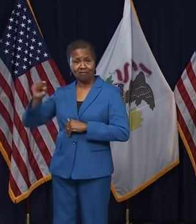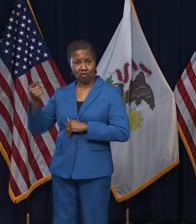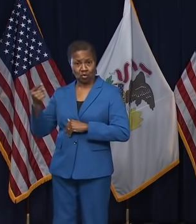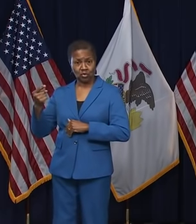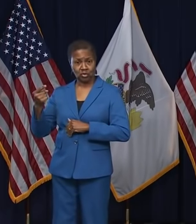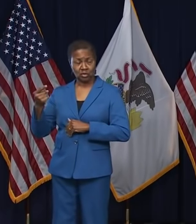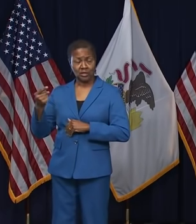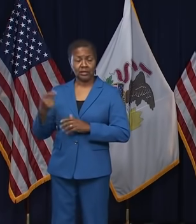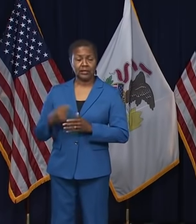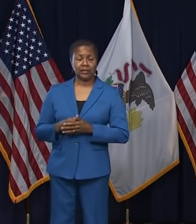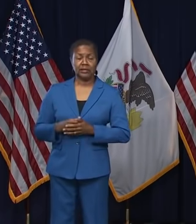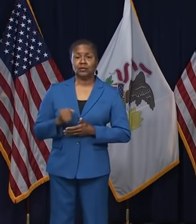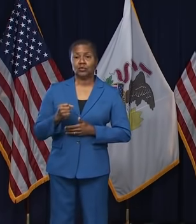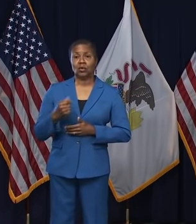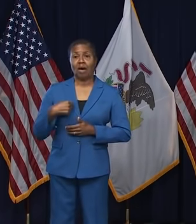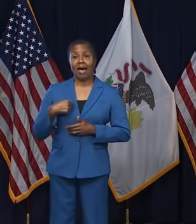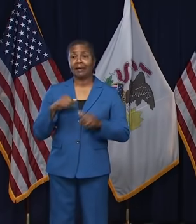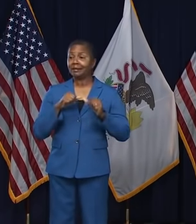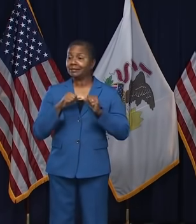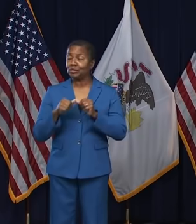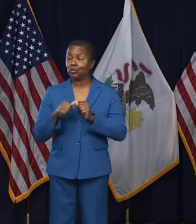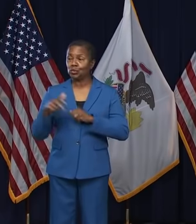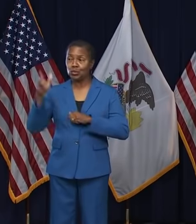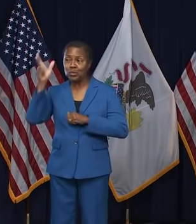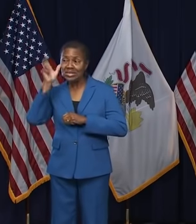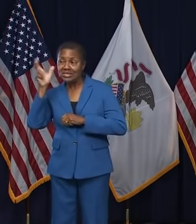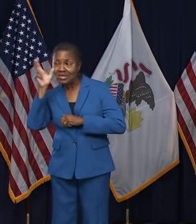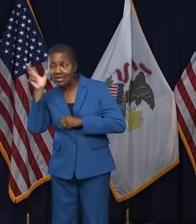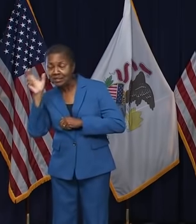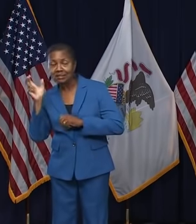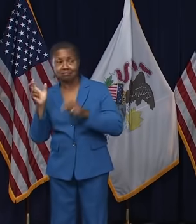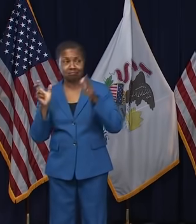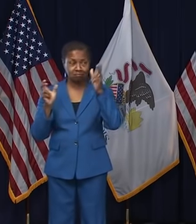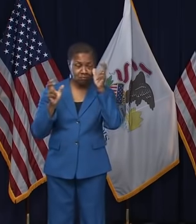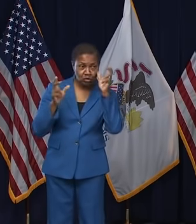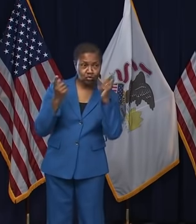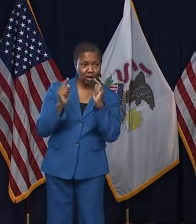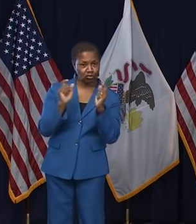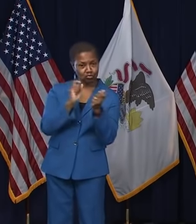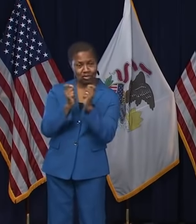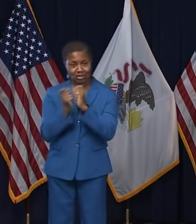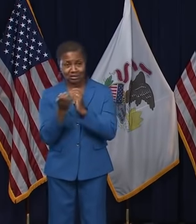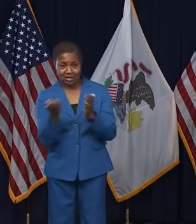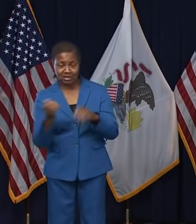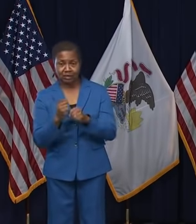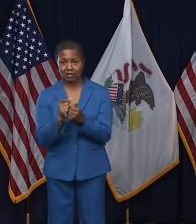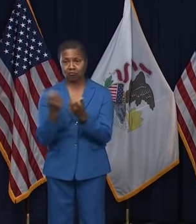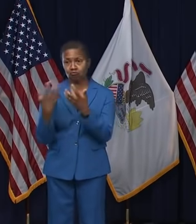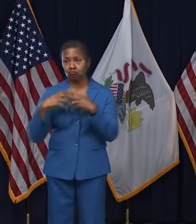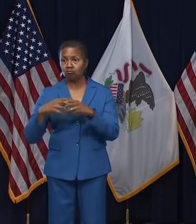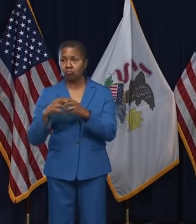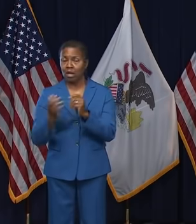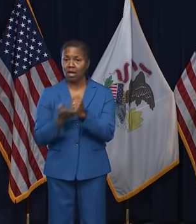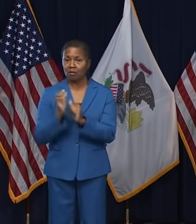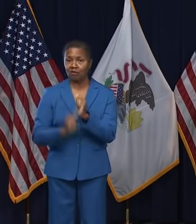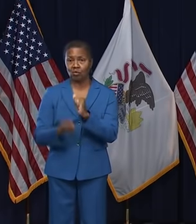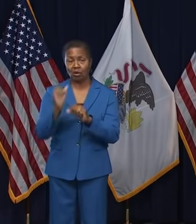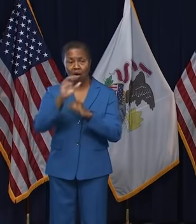mandate for the state back on